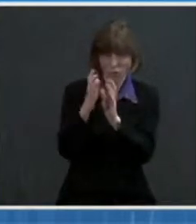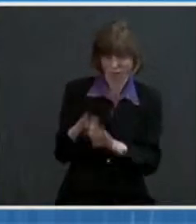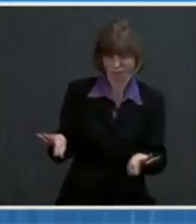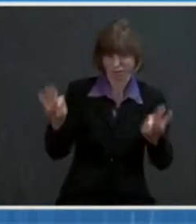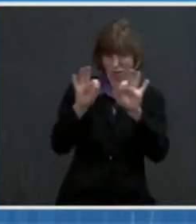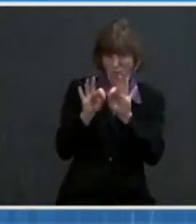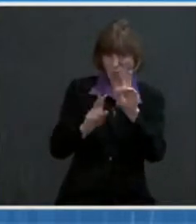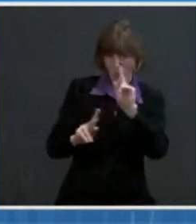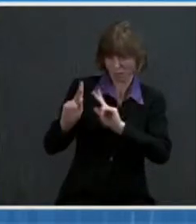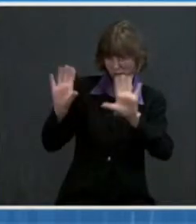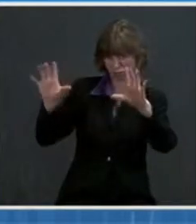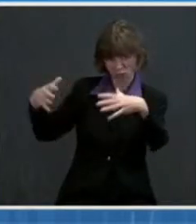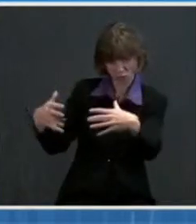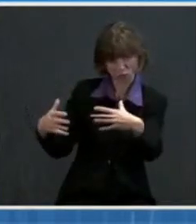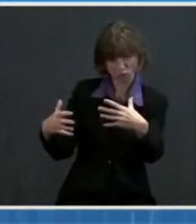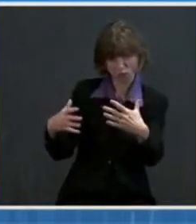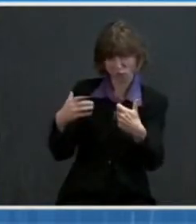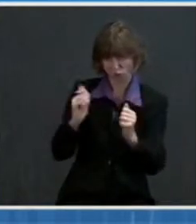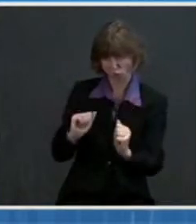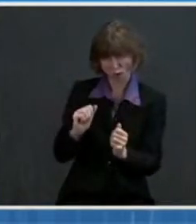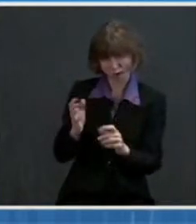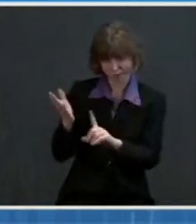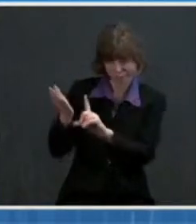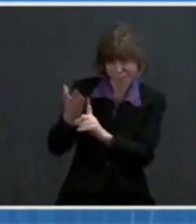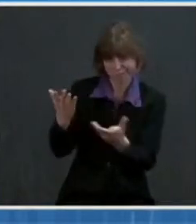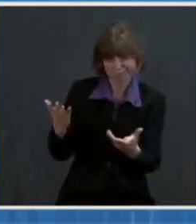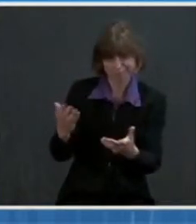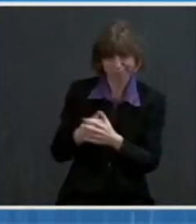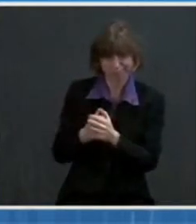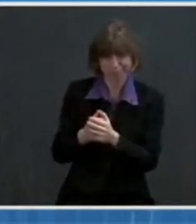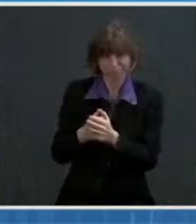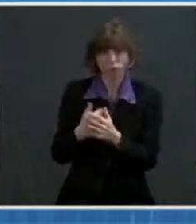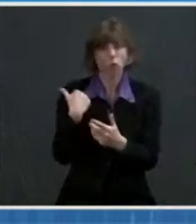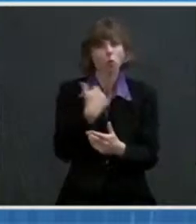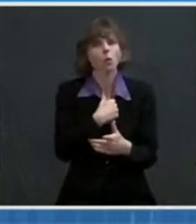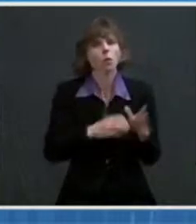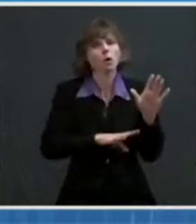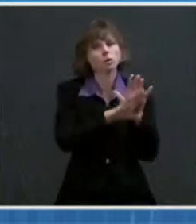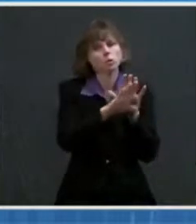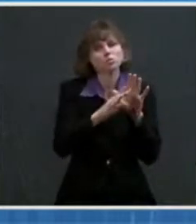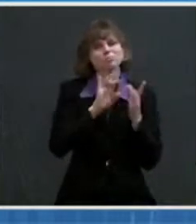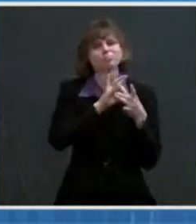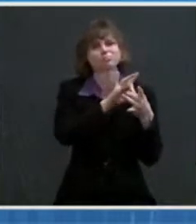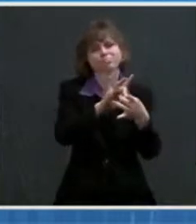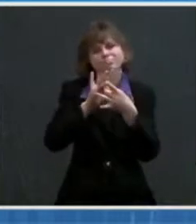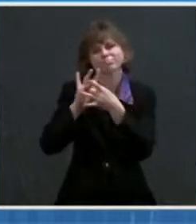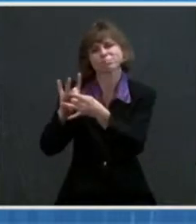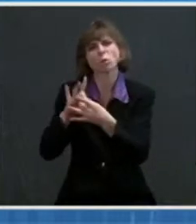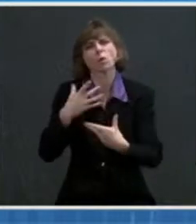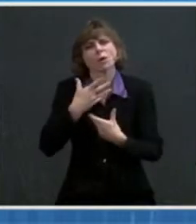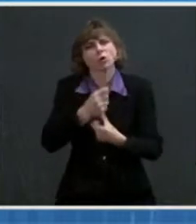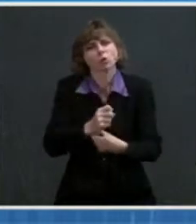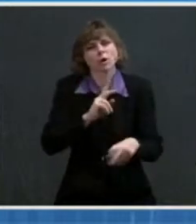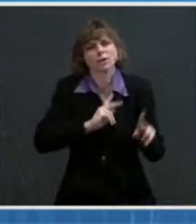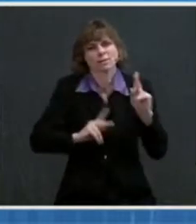HOSTING ROUND TABLES WITH KEY CONSTITUENCIES TO GET THAT EFFORT RIGHT. WE'RE BUILDING RELATIONSHIPS